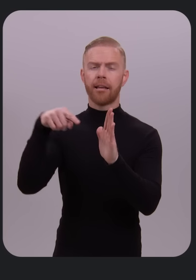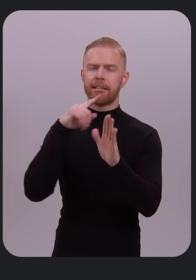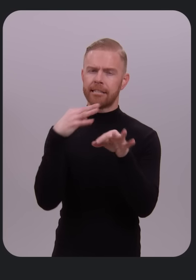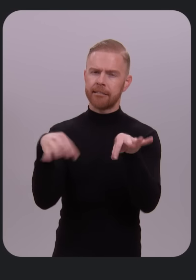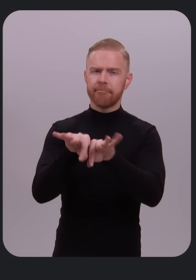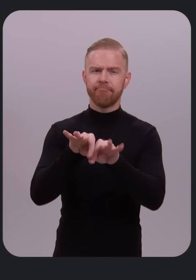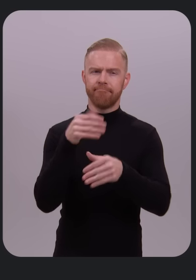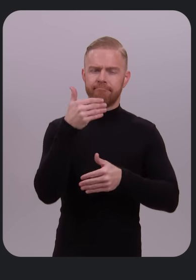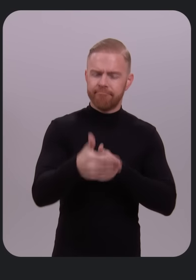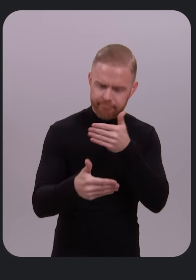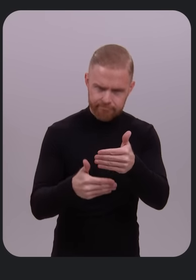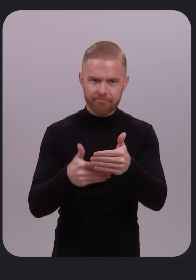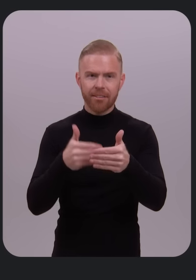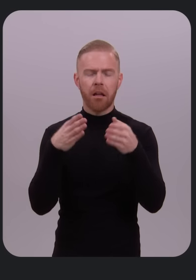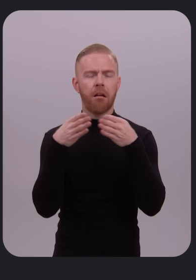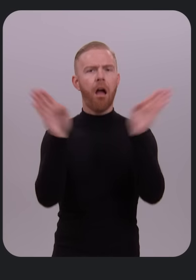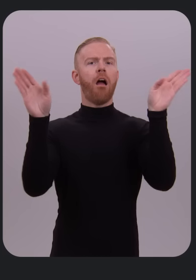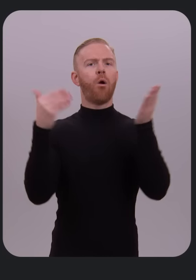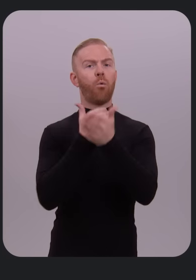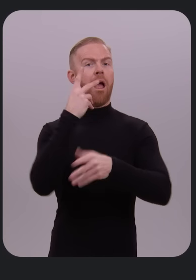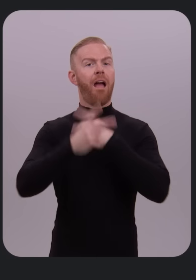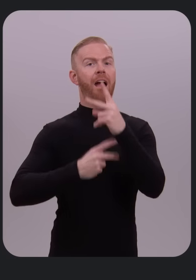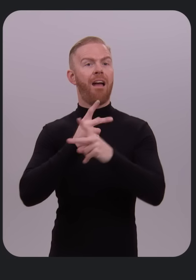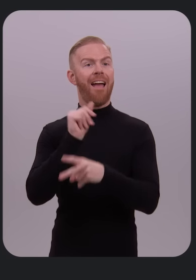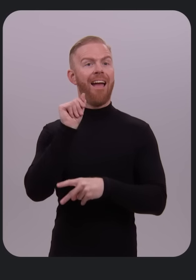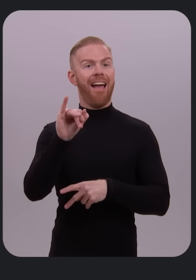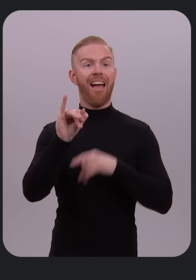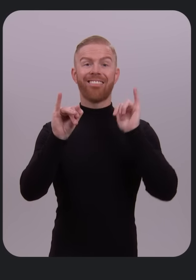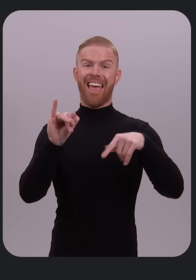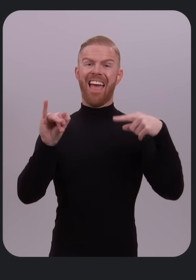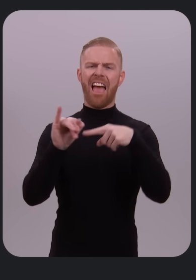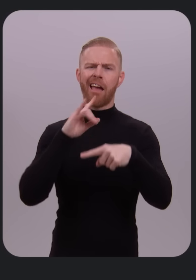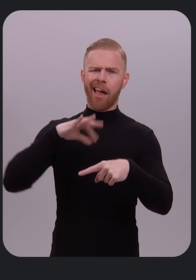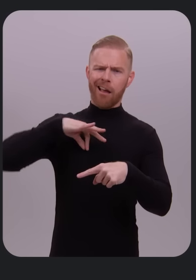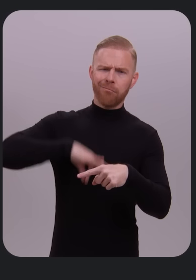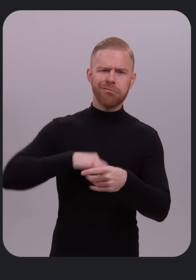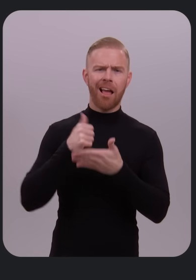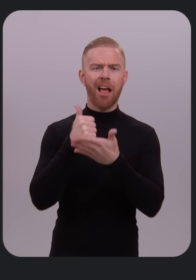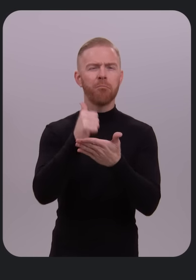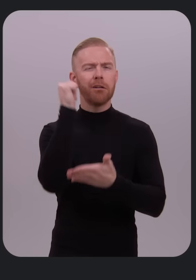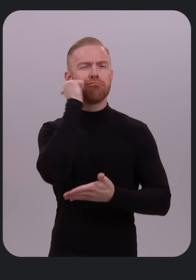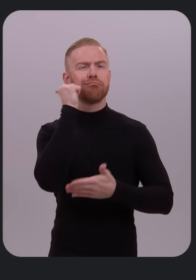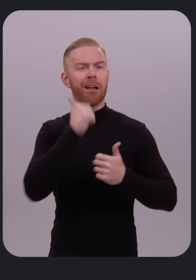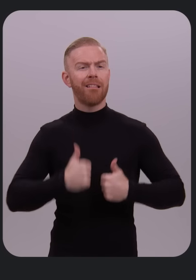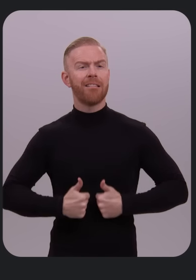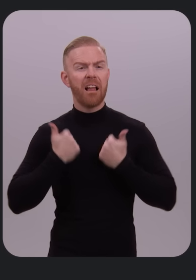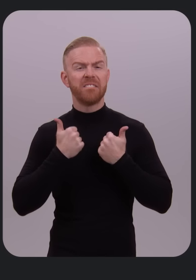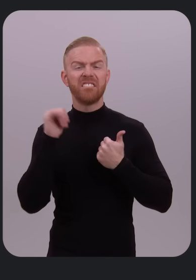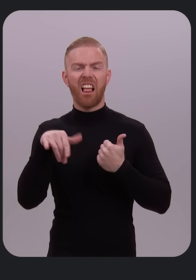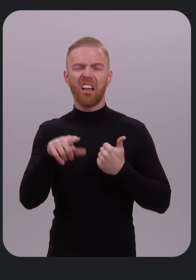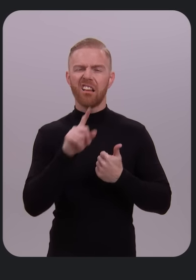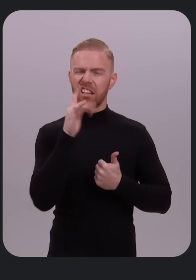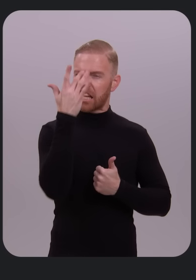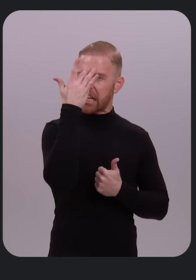a new kind of AI, one that's helpful in your everyday life, that's intelligent, and understands the context